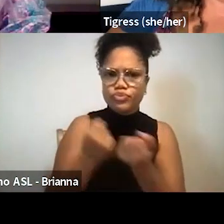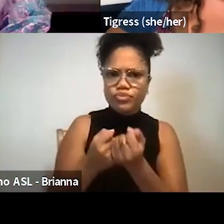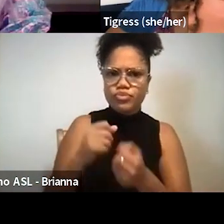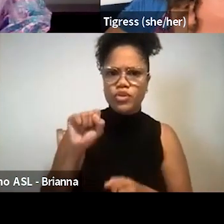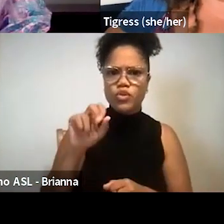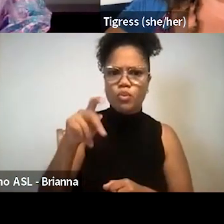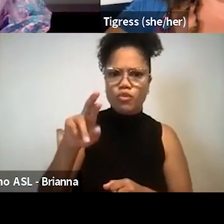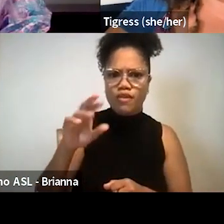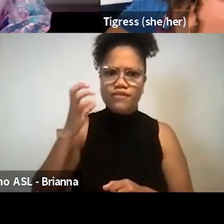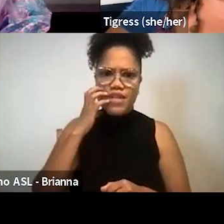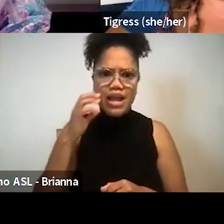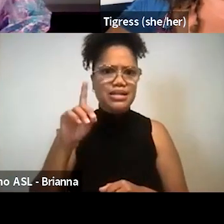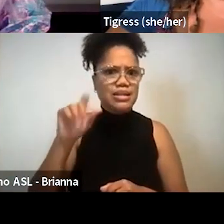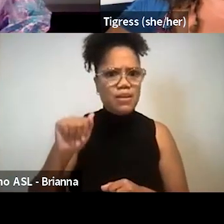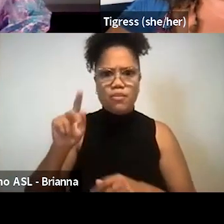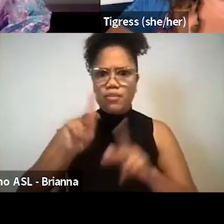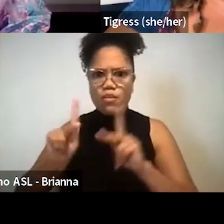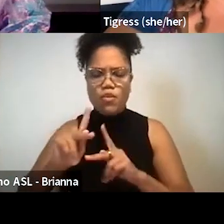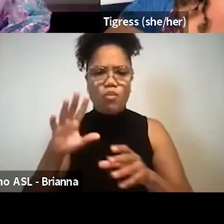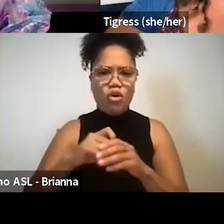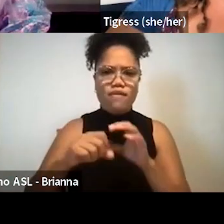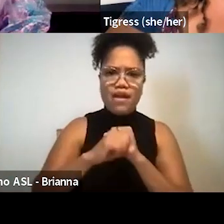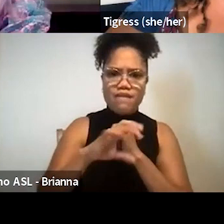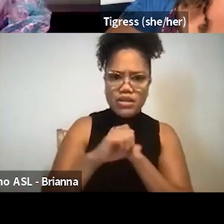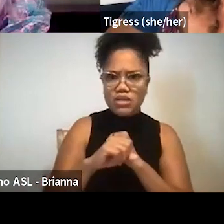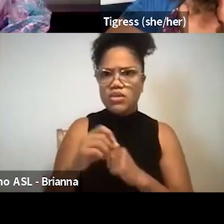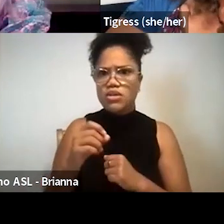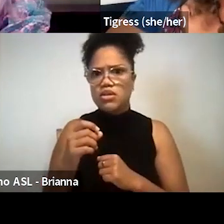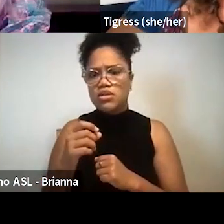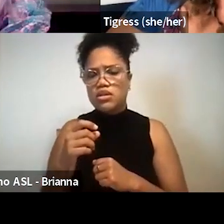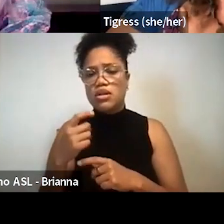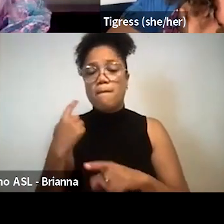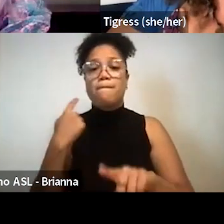and or disabled people in advertising, in addition to fat people of diverse races and genders?